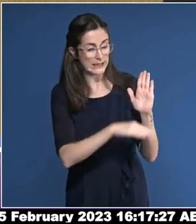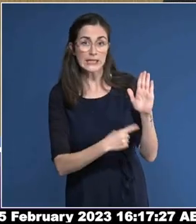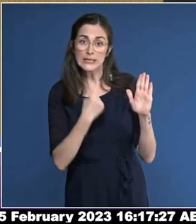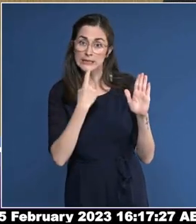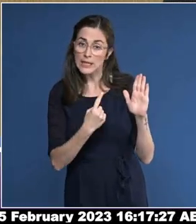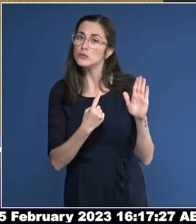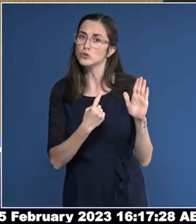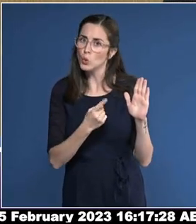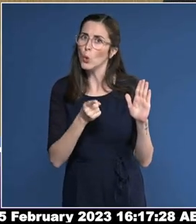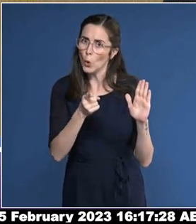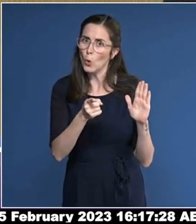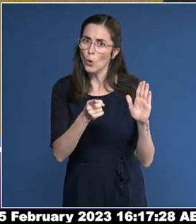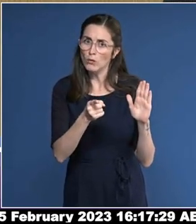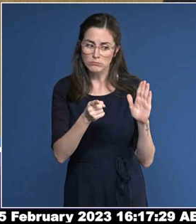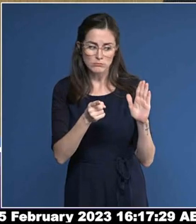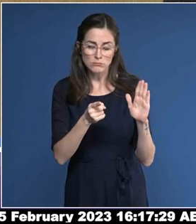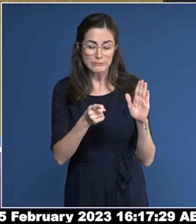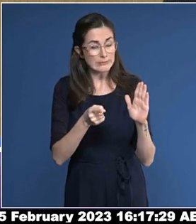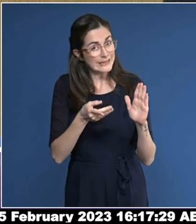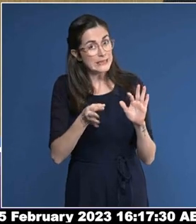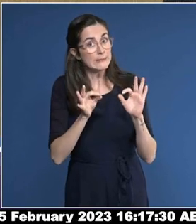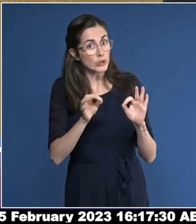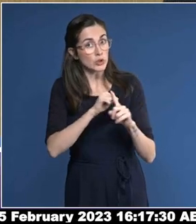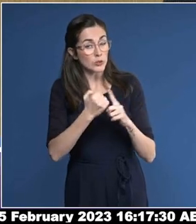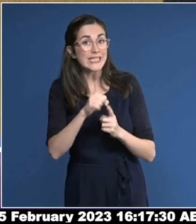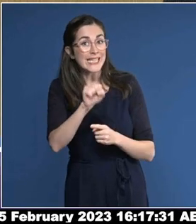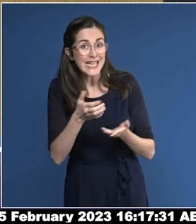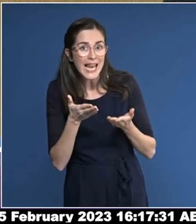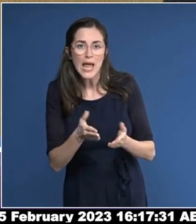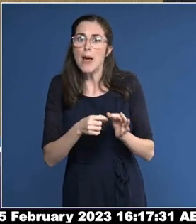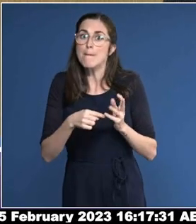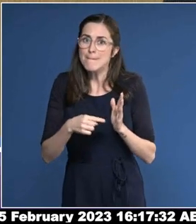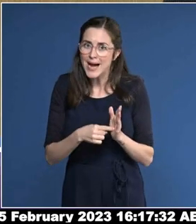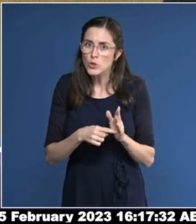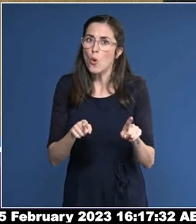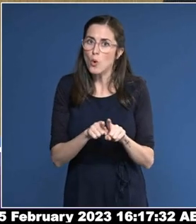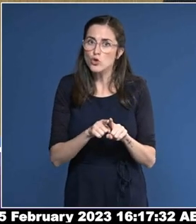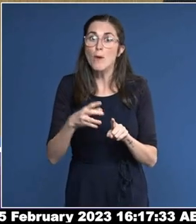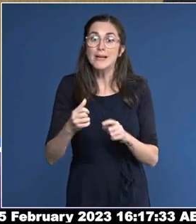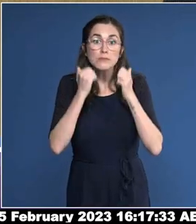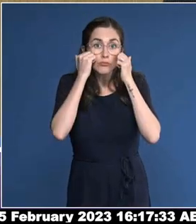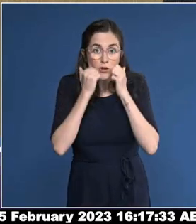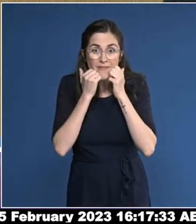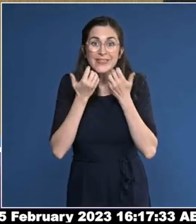You need to be able to demonstrate a certain level of management of that conflict